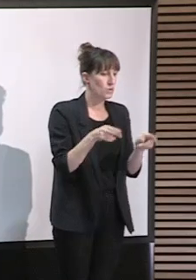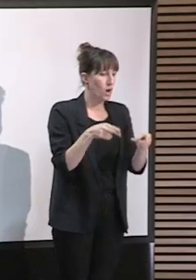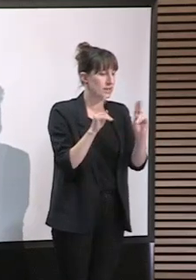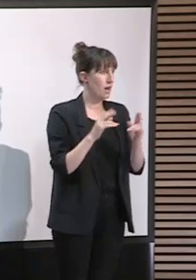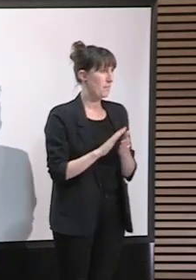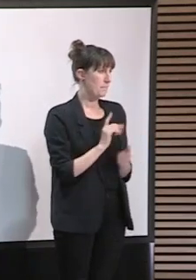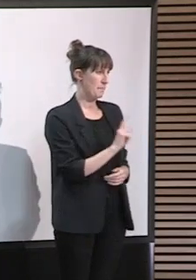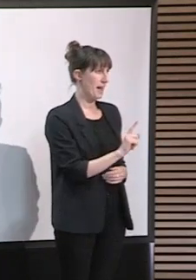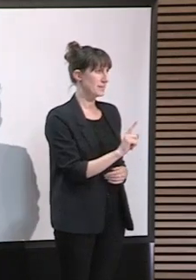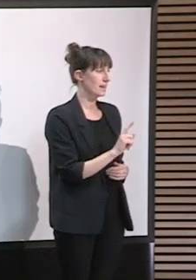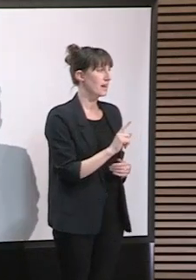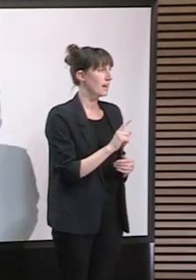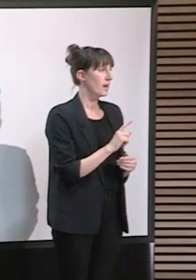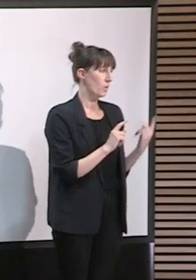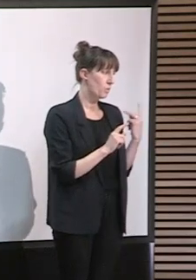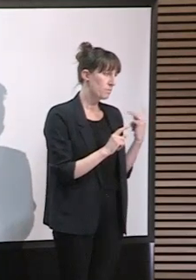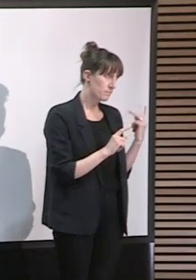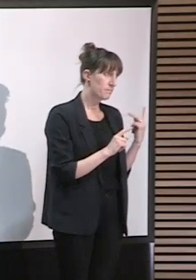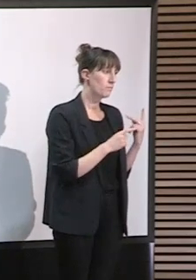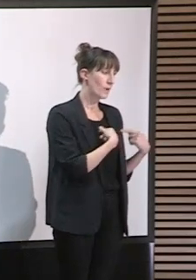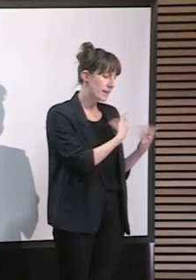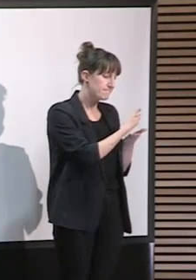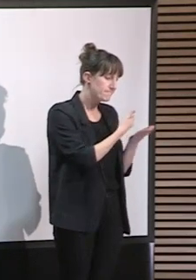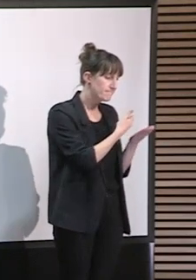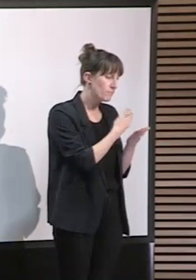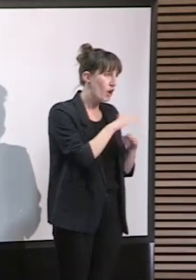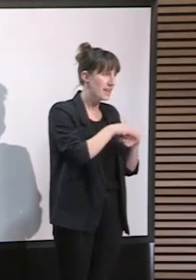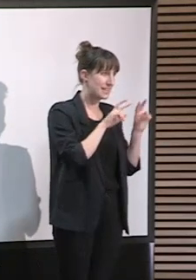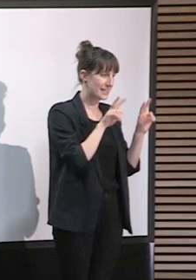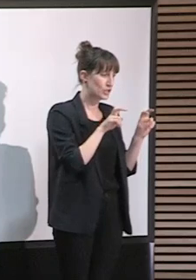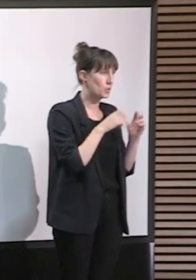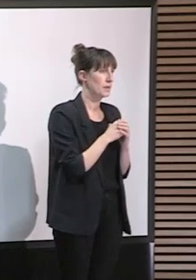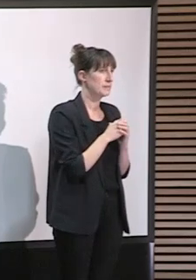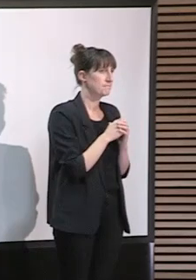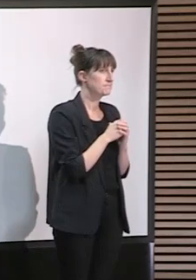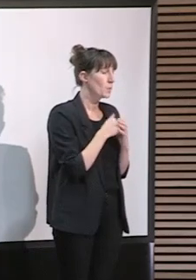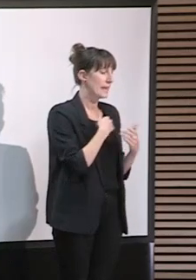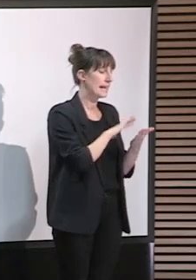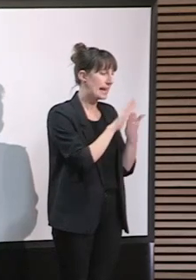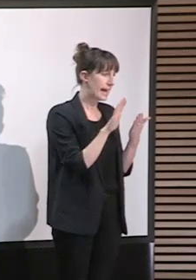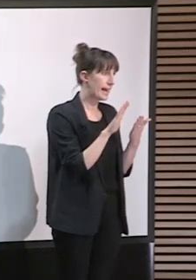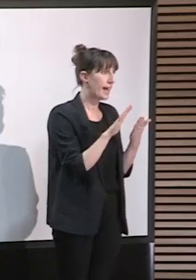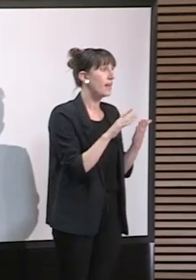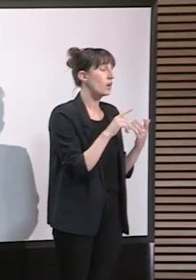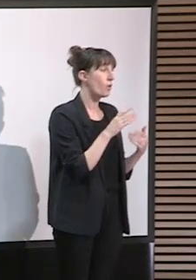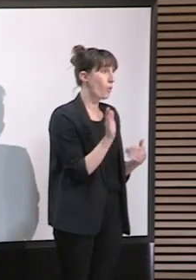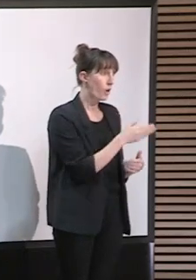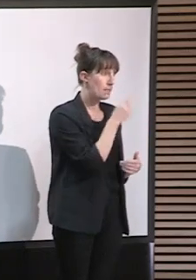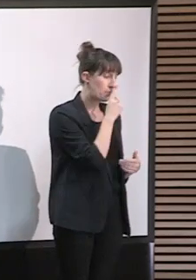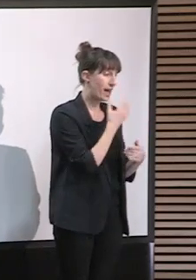Yes, I understand that's been an anxiety but I want to reiterate that that conversations the